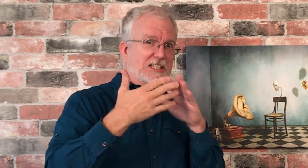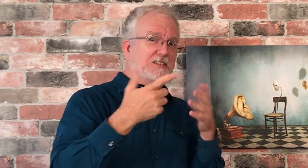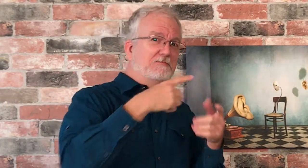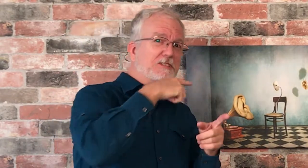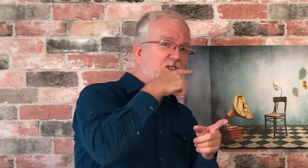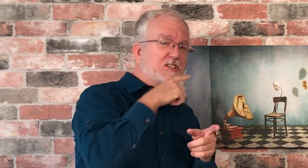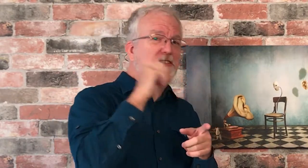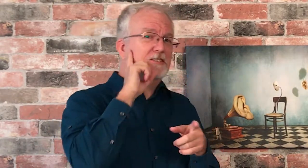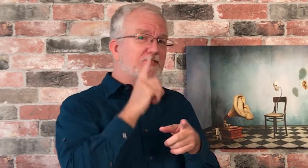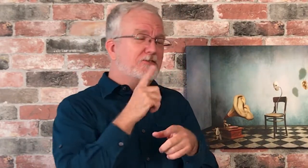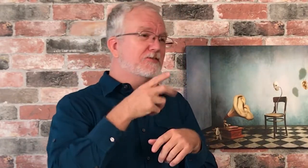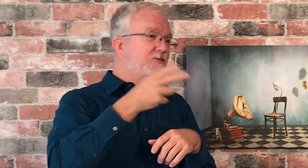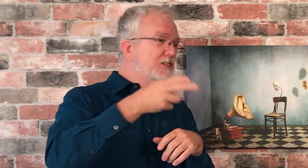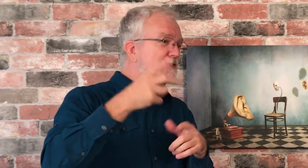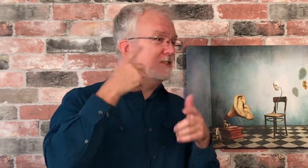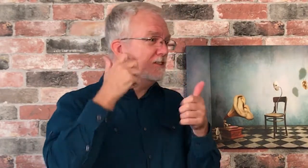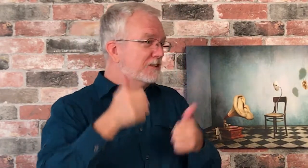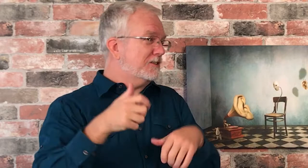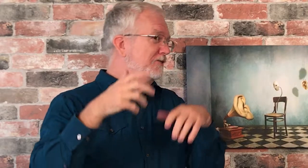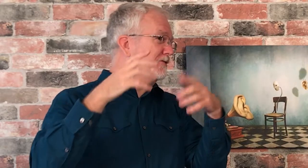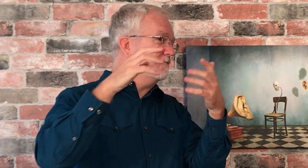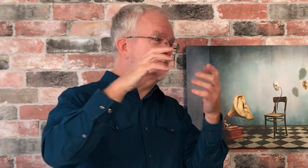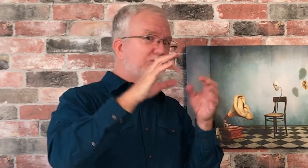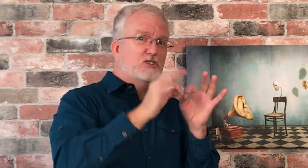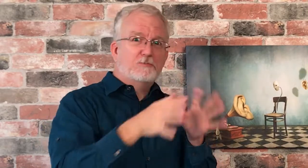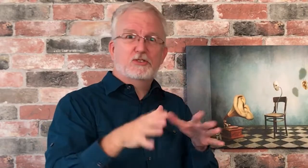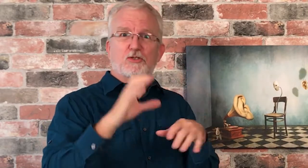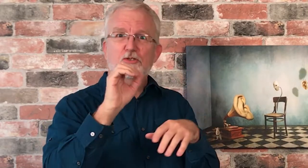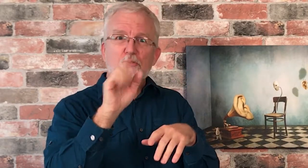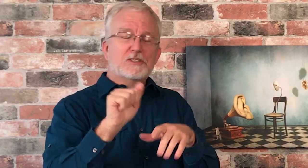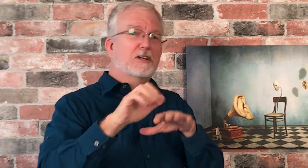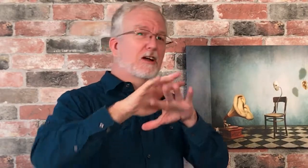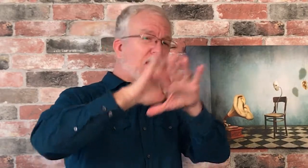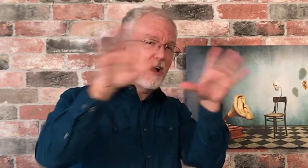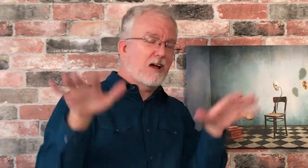Hearing, Deaf, hard of hearing, late-deafened, interpreters, children of deaf adults (CODAs), etc.